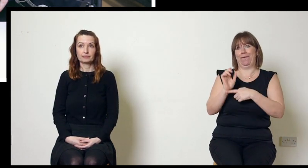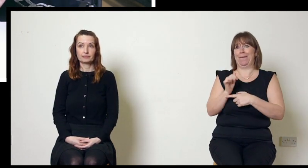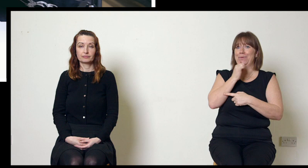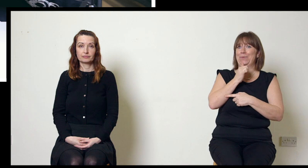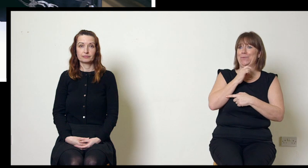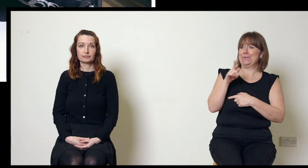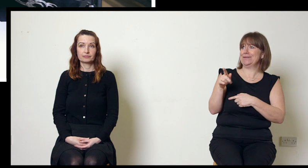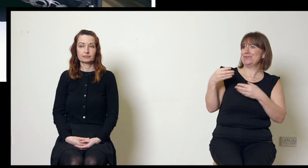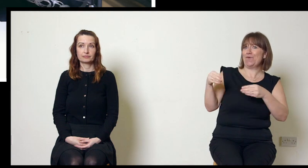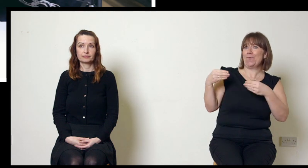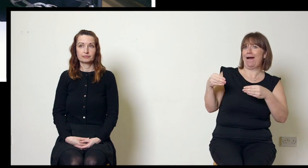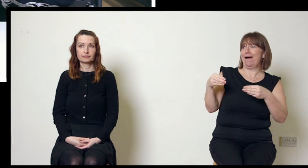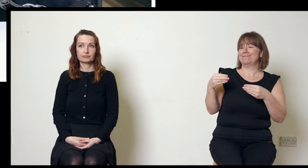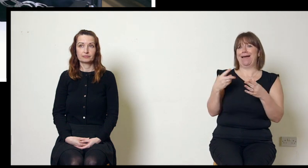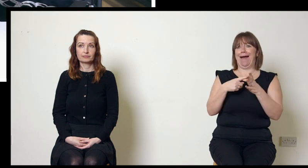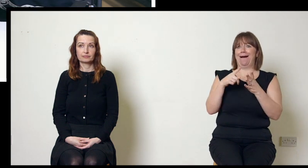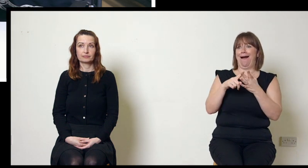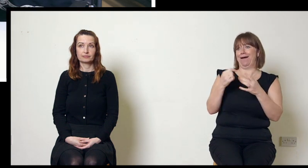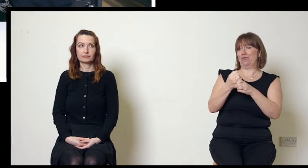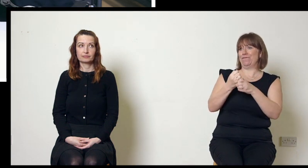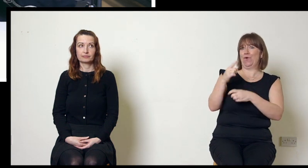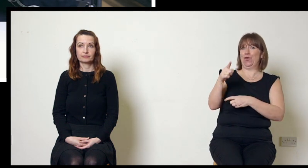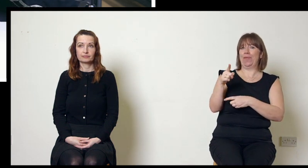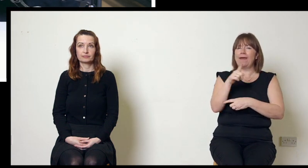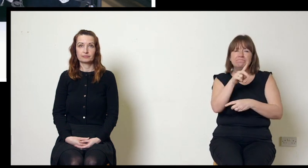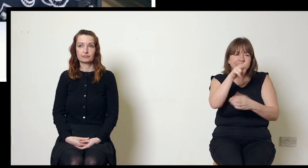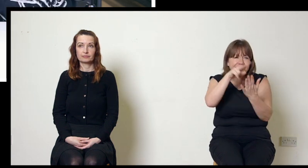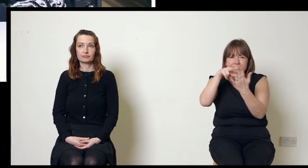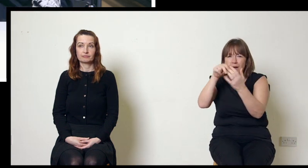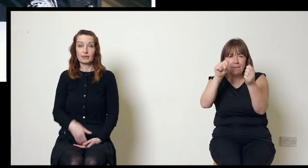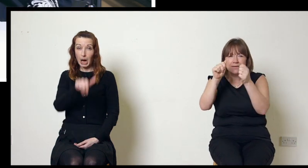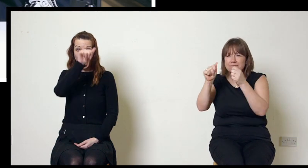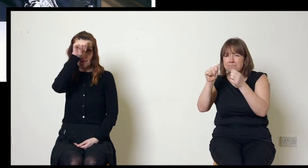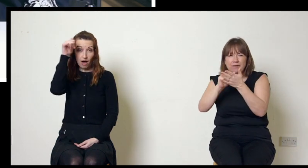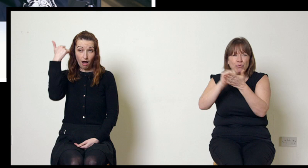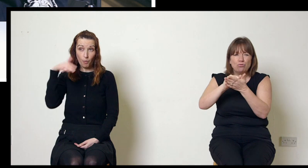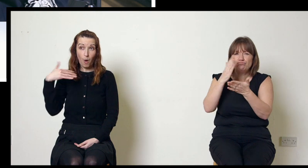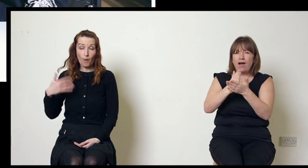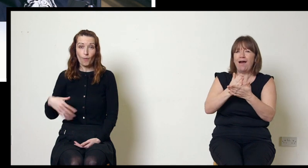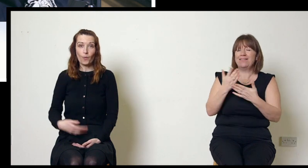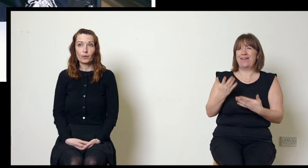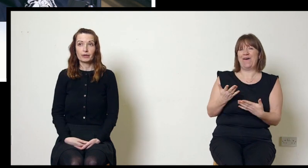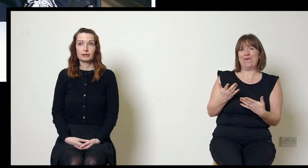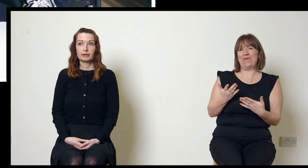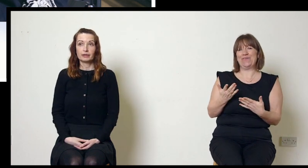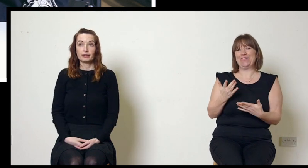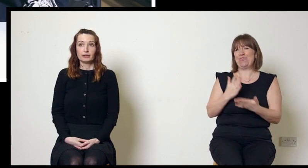you’re using to do it for you and then just make amends and check that it’s right. Yeah. So it's not, it's not a long process either.